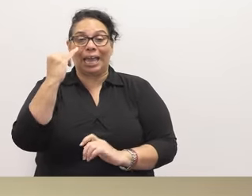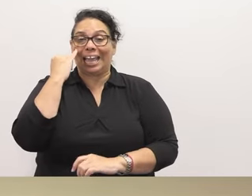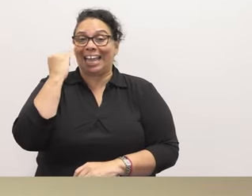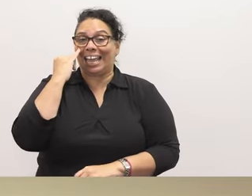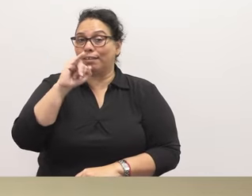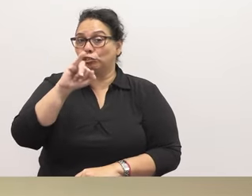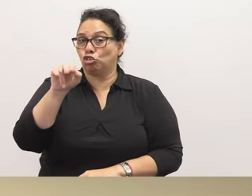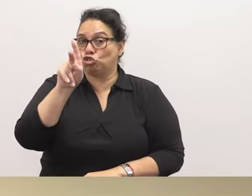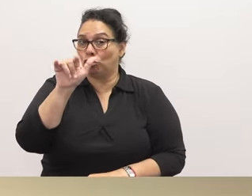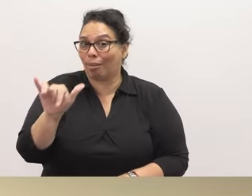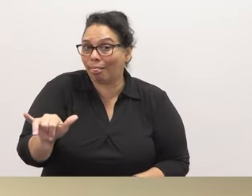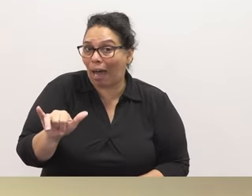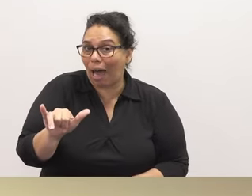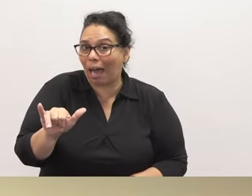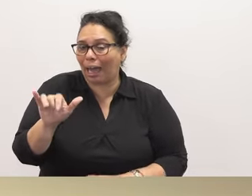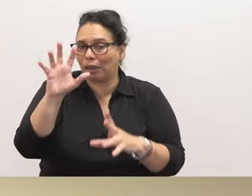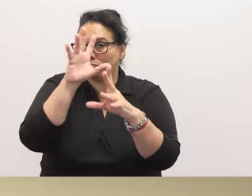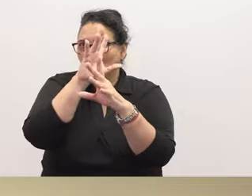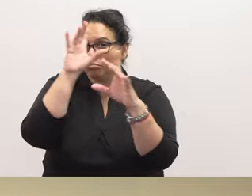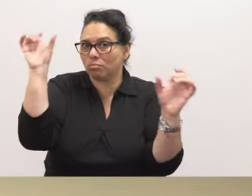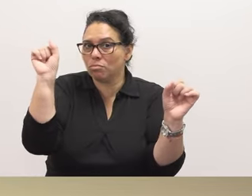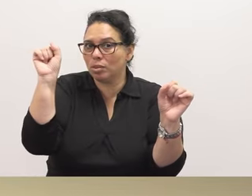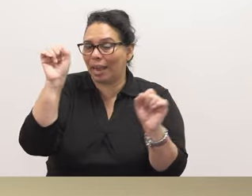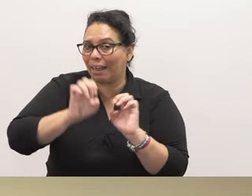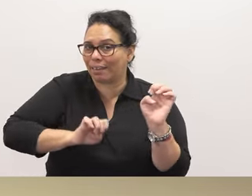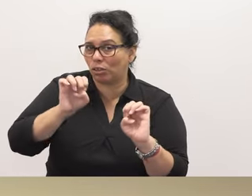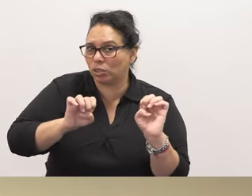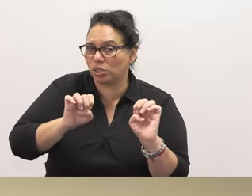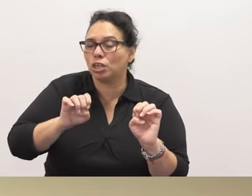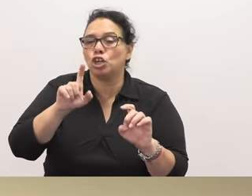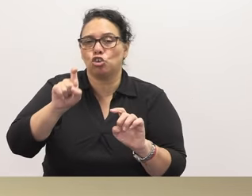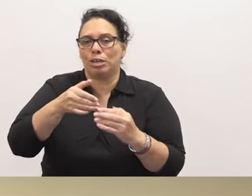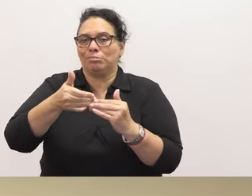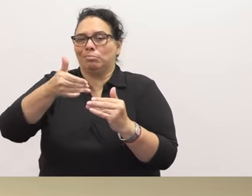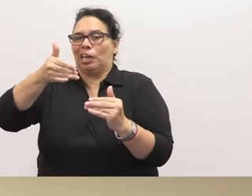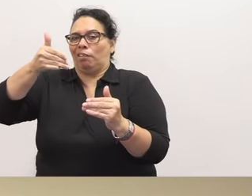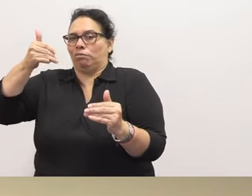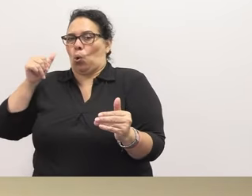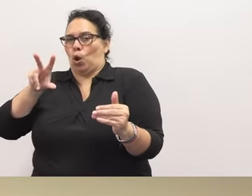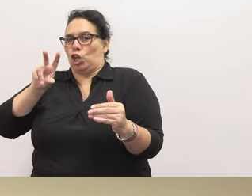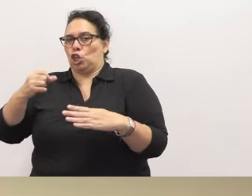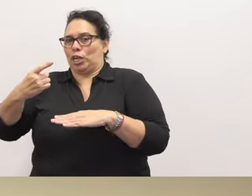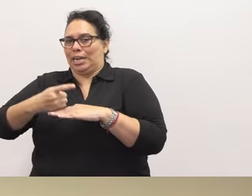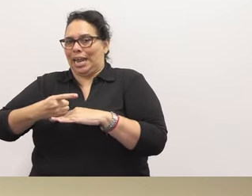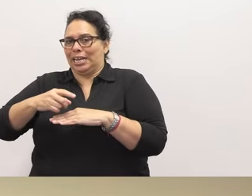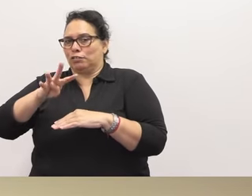then you need to self-evaluate in June. You need to go into a conversation about how is our superintendent's performance